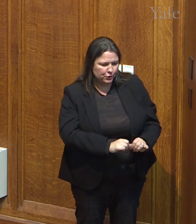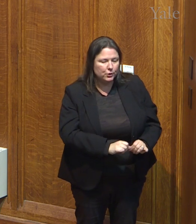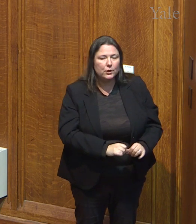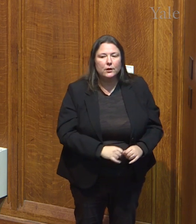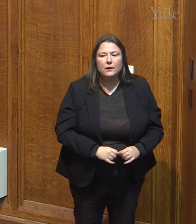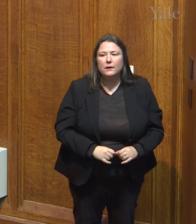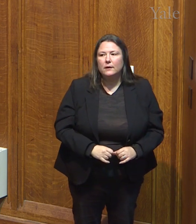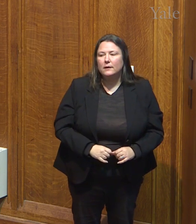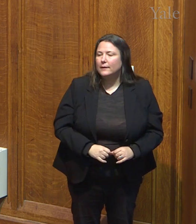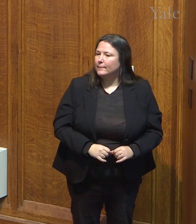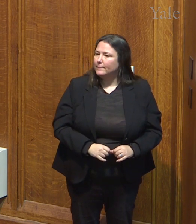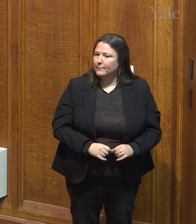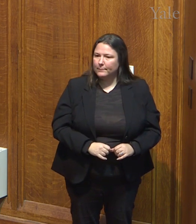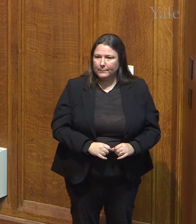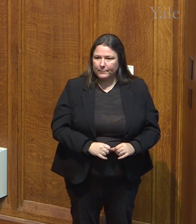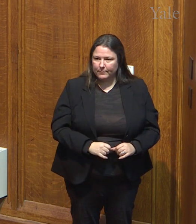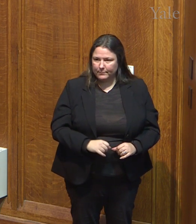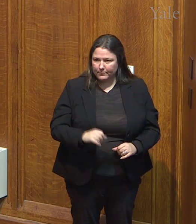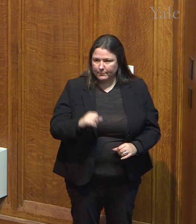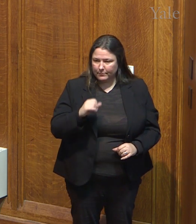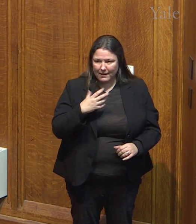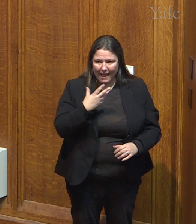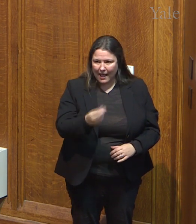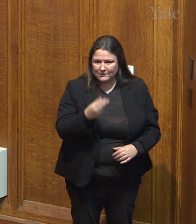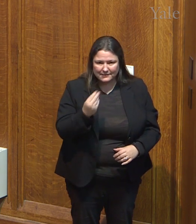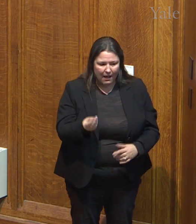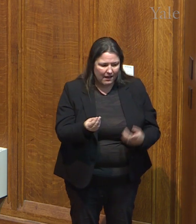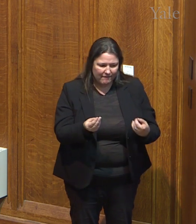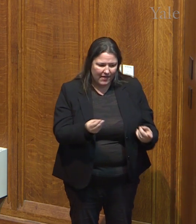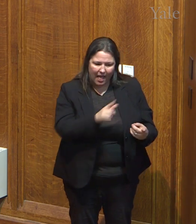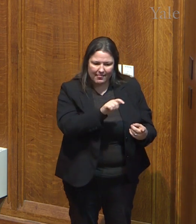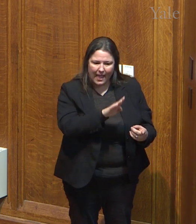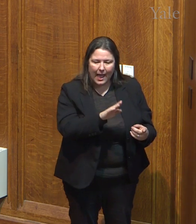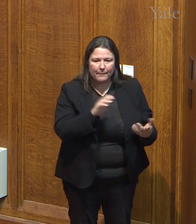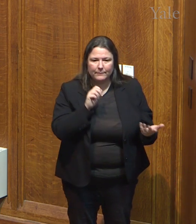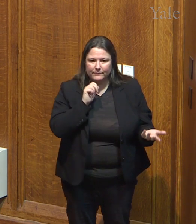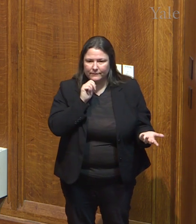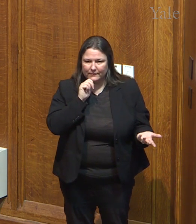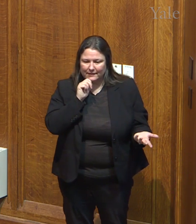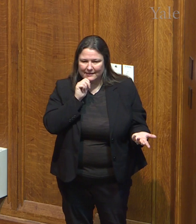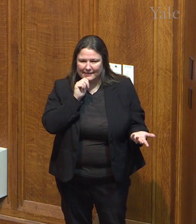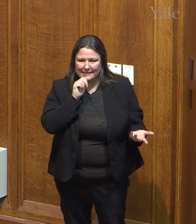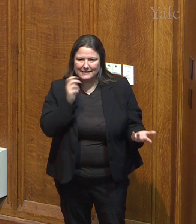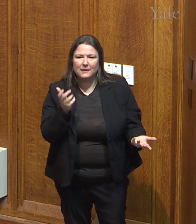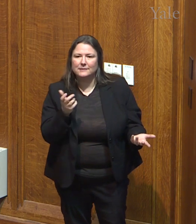far short outside that setting. Thus, the real world of daily communication